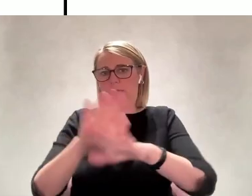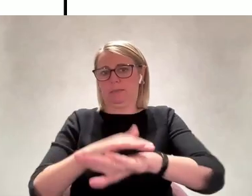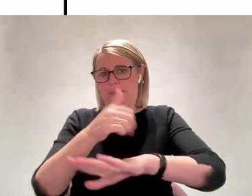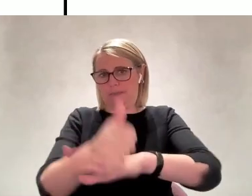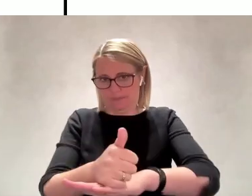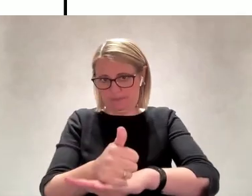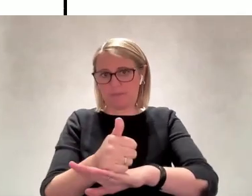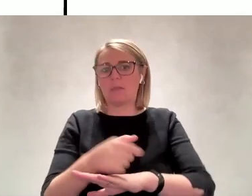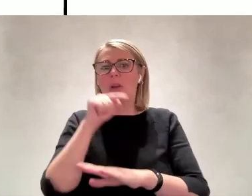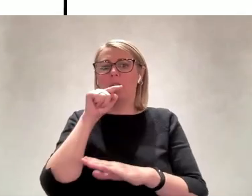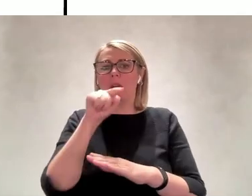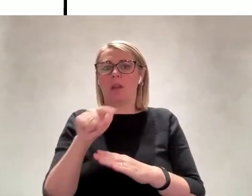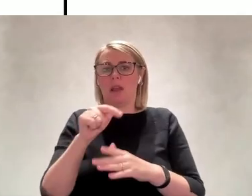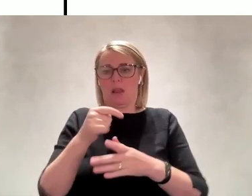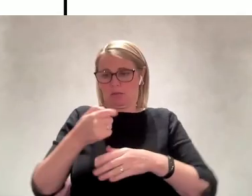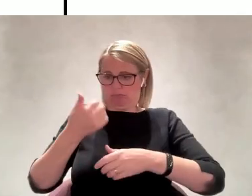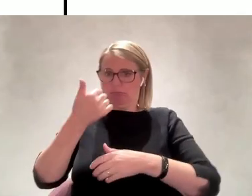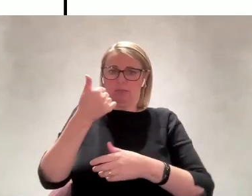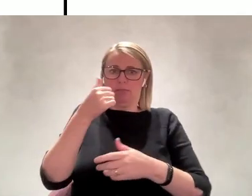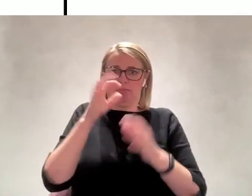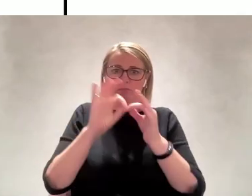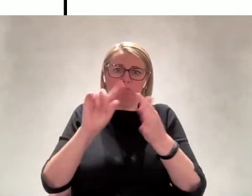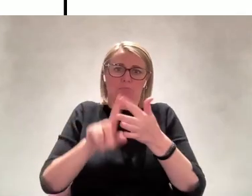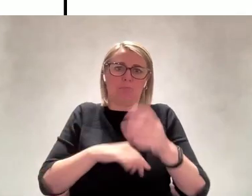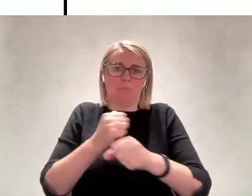introduced and is in production.